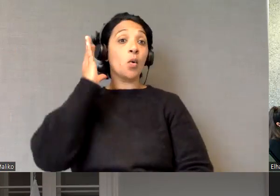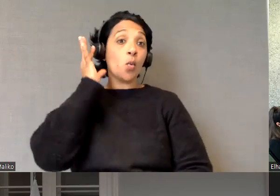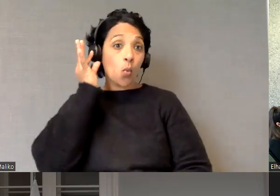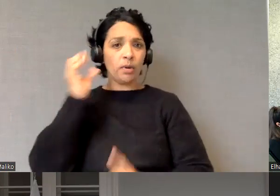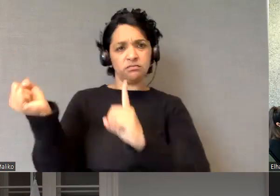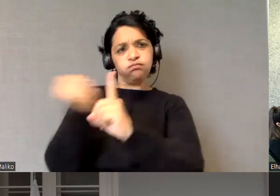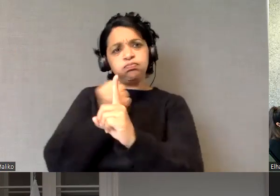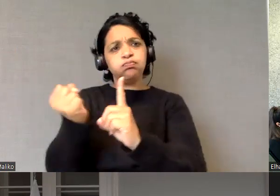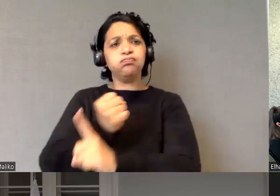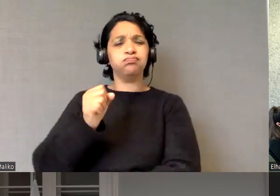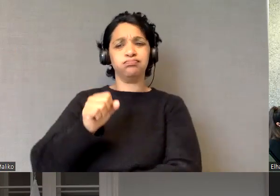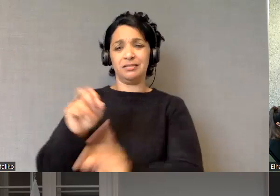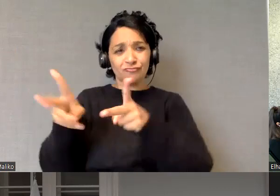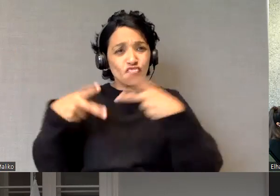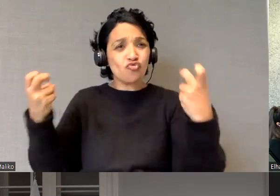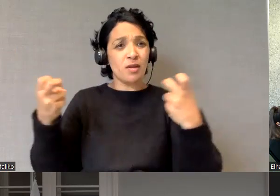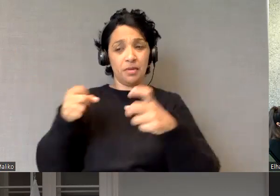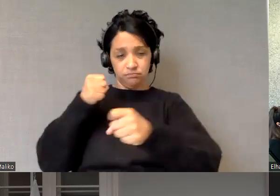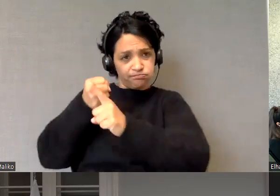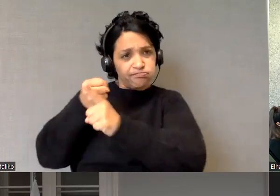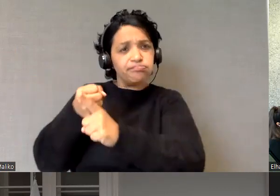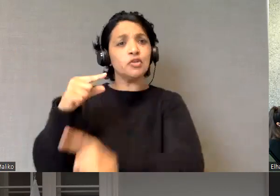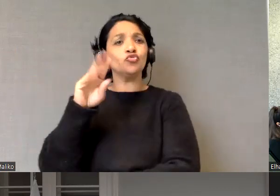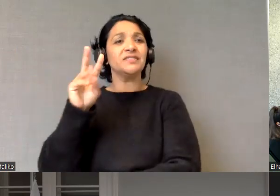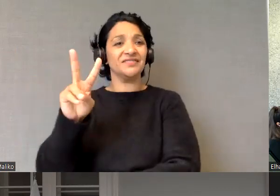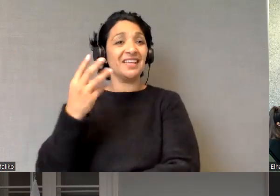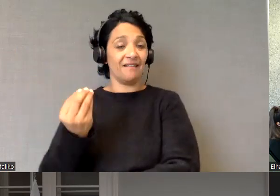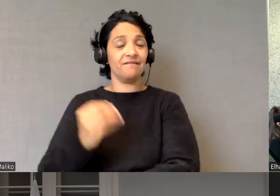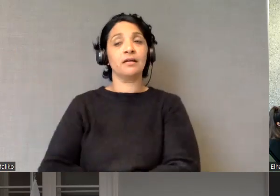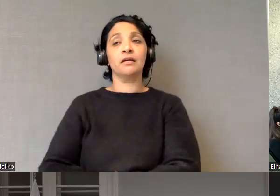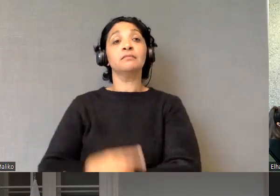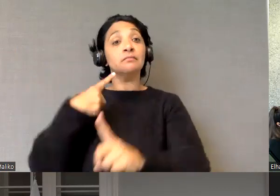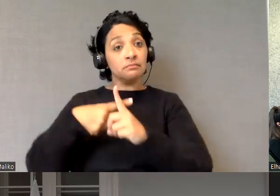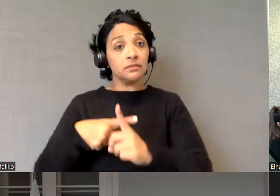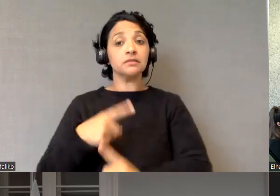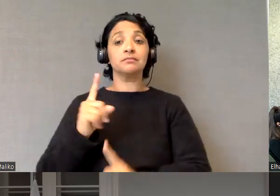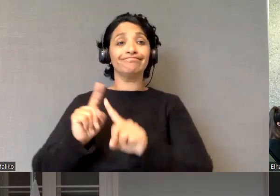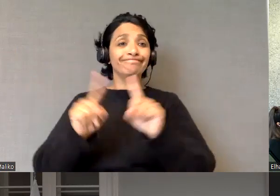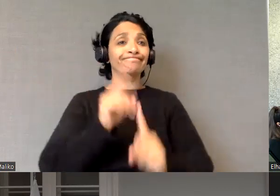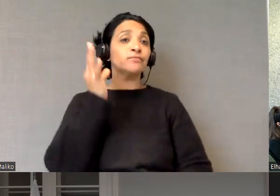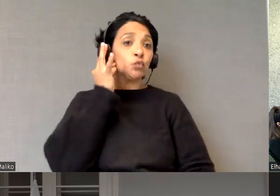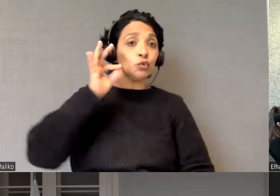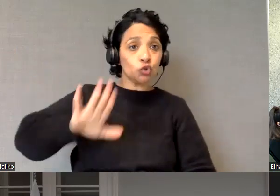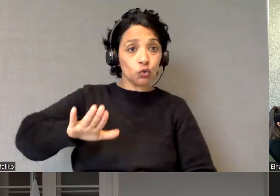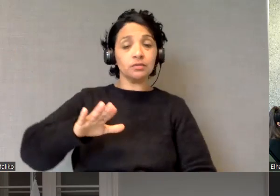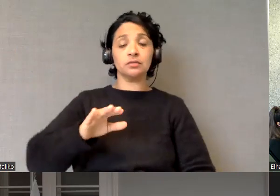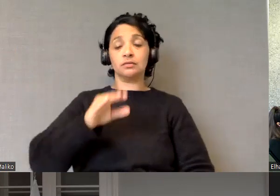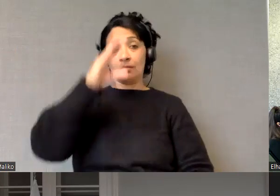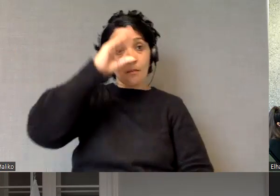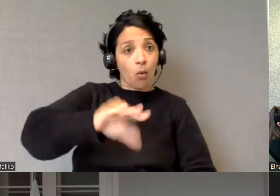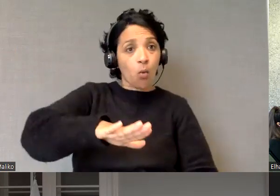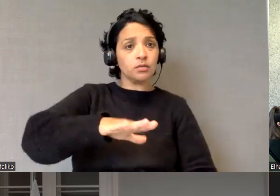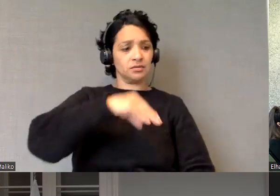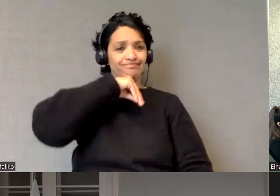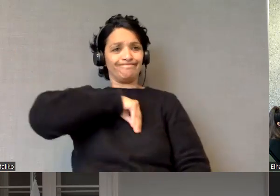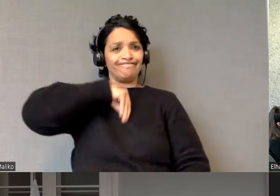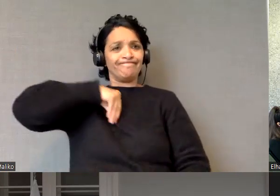This is clear the intersectional identities of women, girls, boys and the identity of